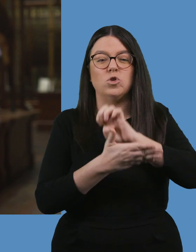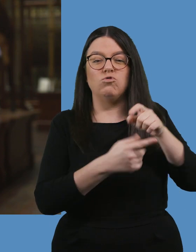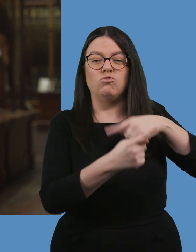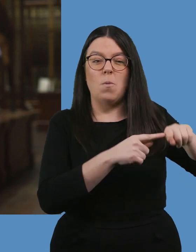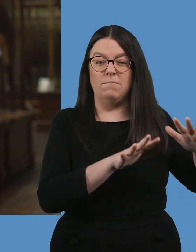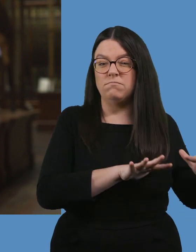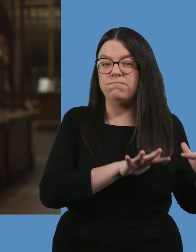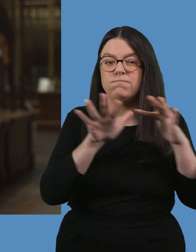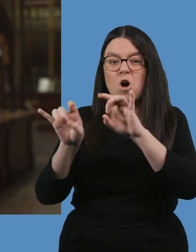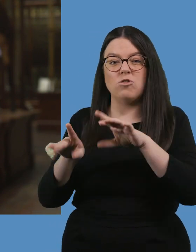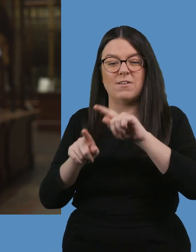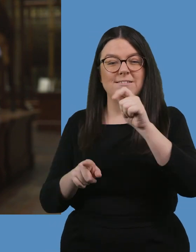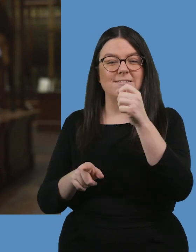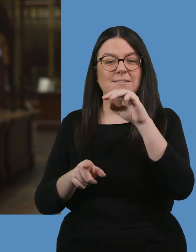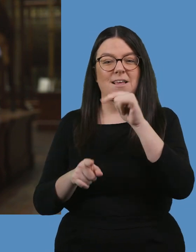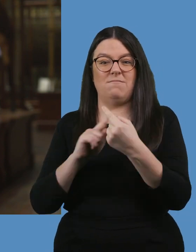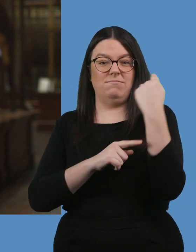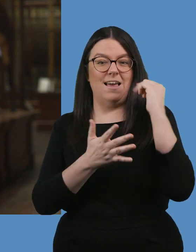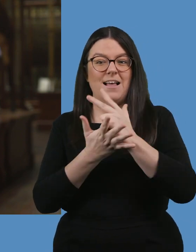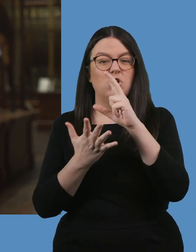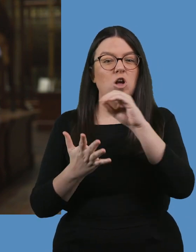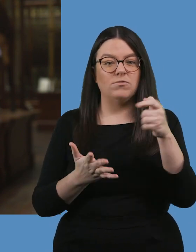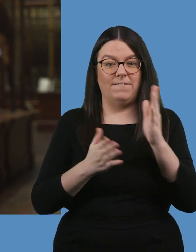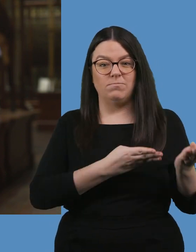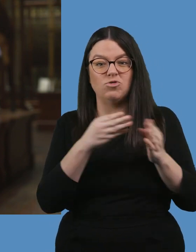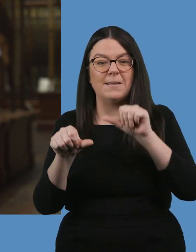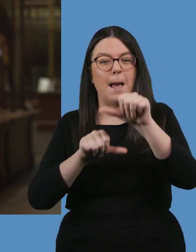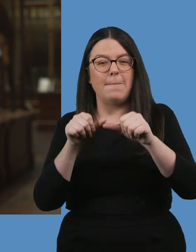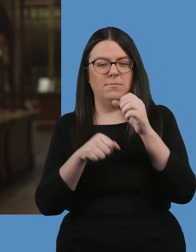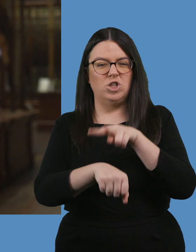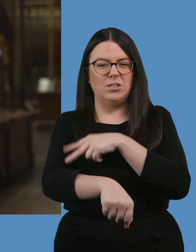Australia and Tasmania in the 1800s, they brought animals such as sheep to farm.